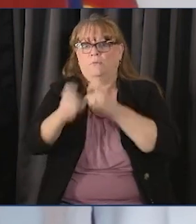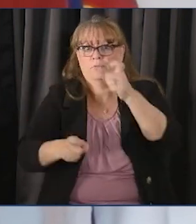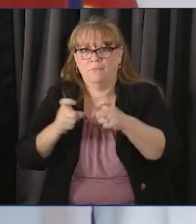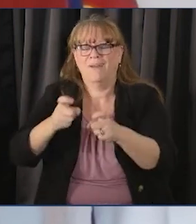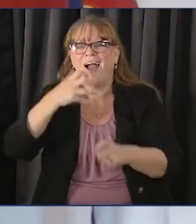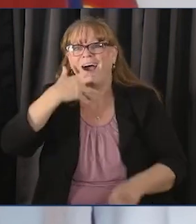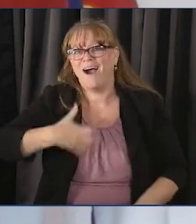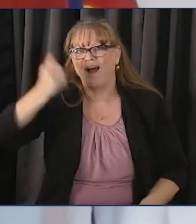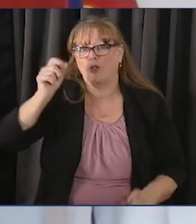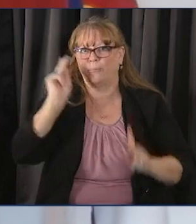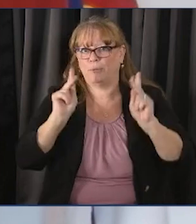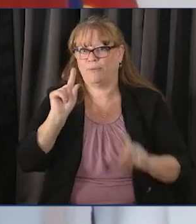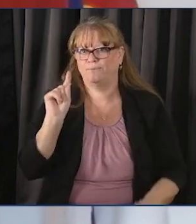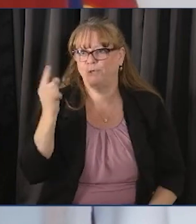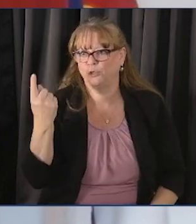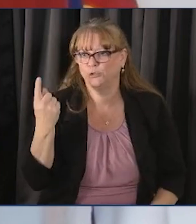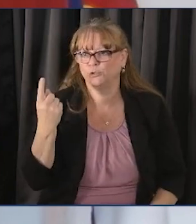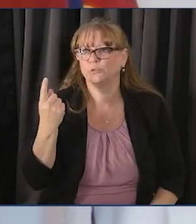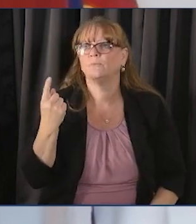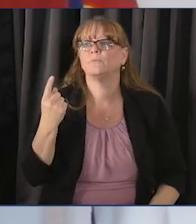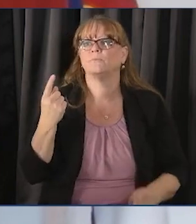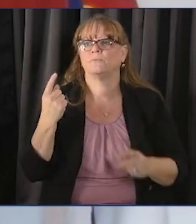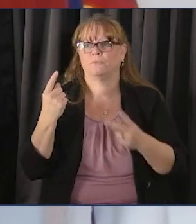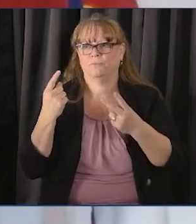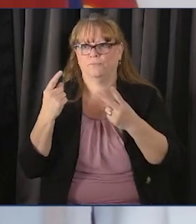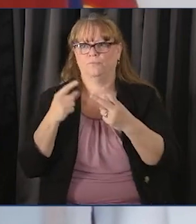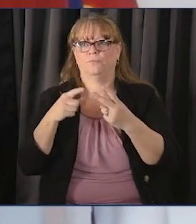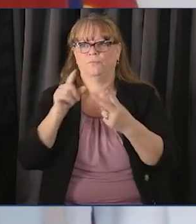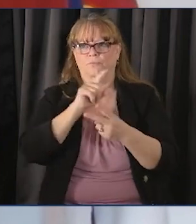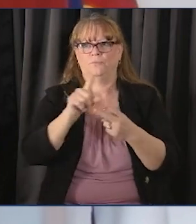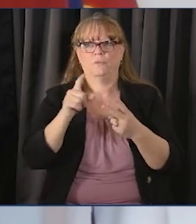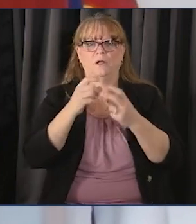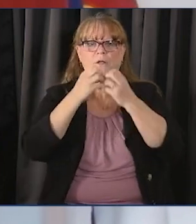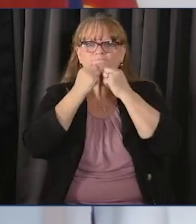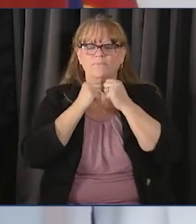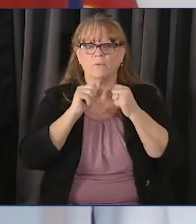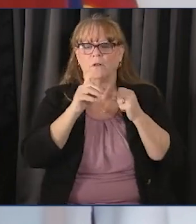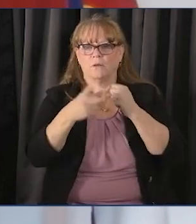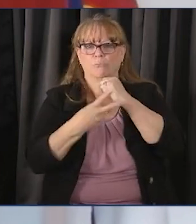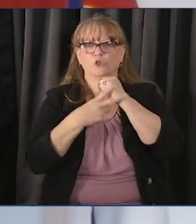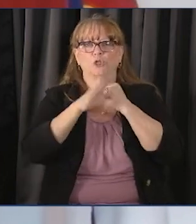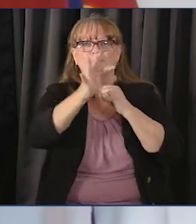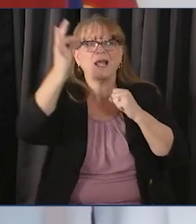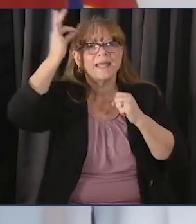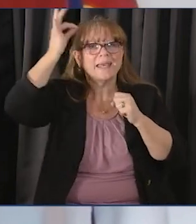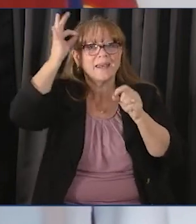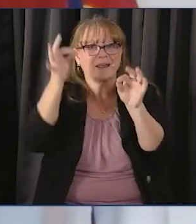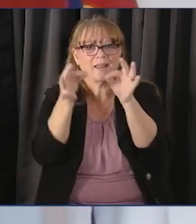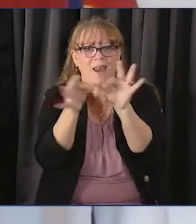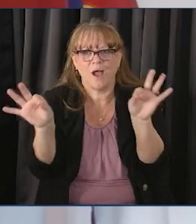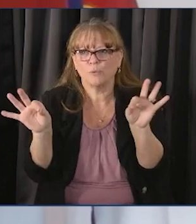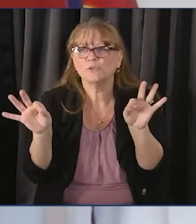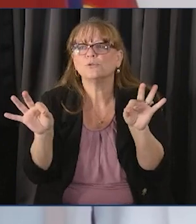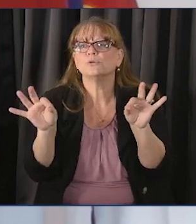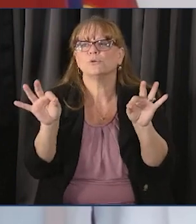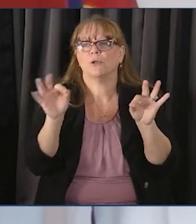And that is there, they have the autonomy to do that. With it with the with the allocations that they have received from the federal government.